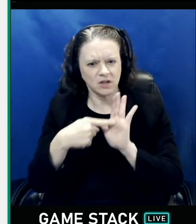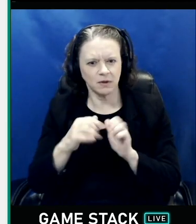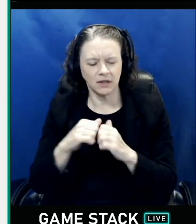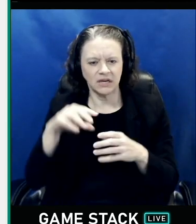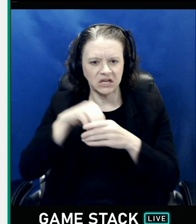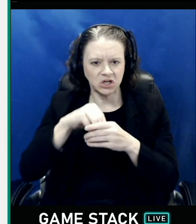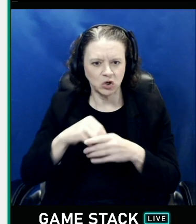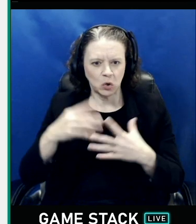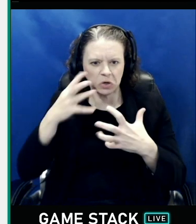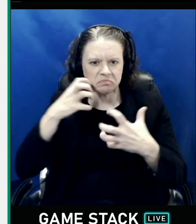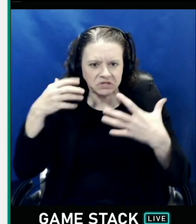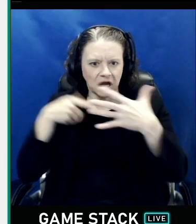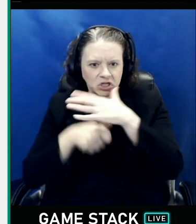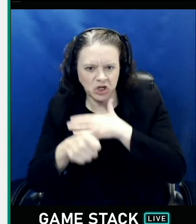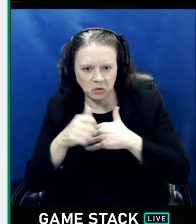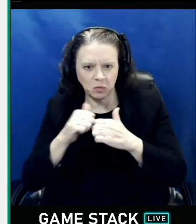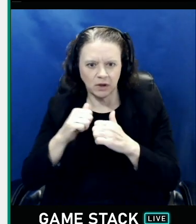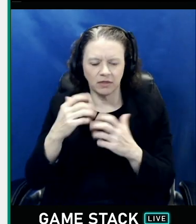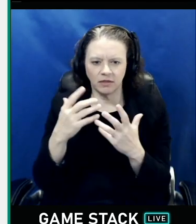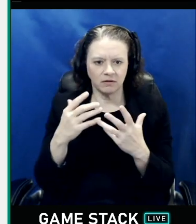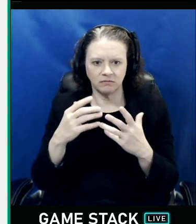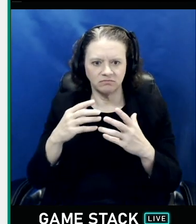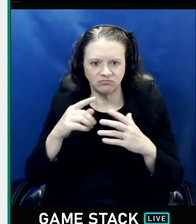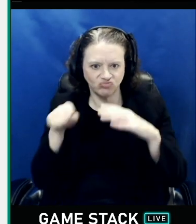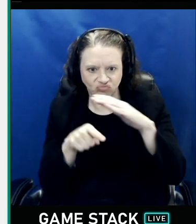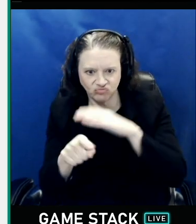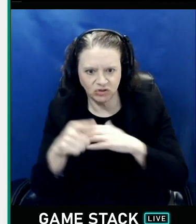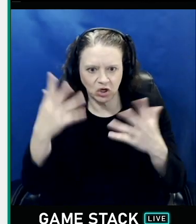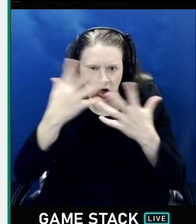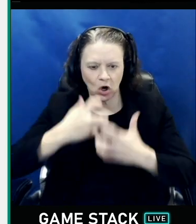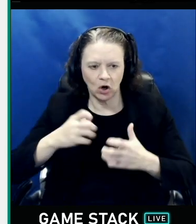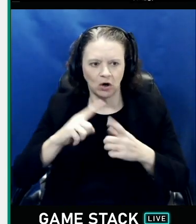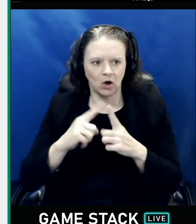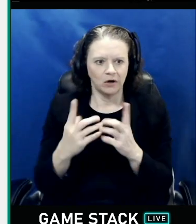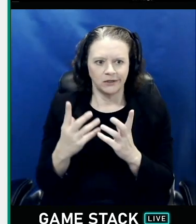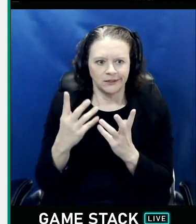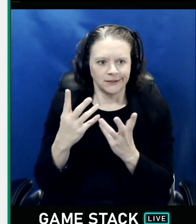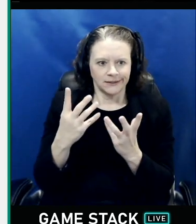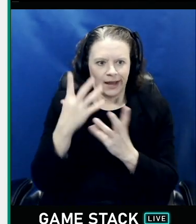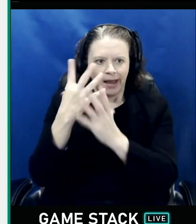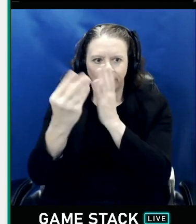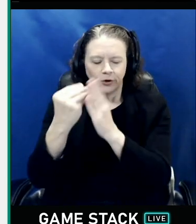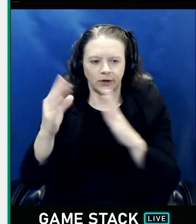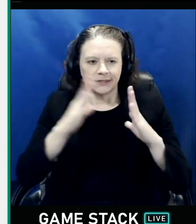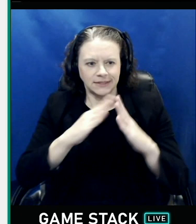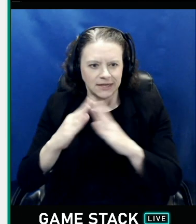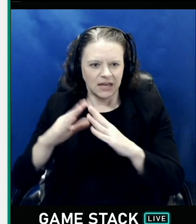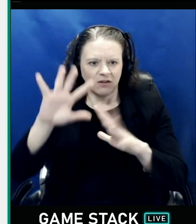an outdoor city, an outdoor forest with Alpha transparency, large crowds, or a specific time of day.